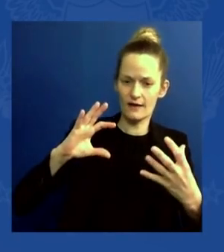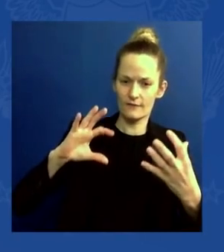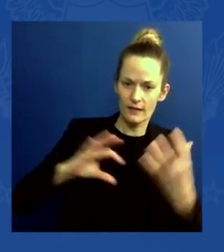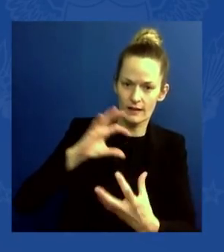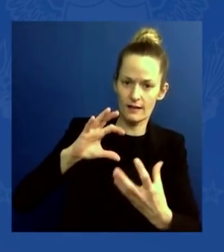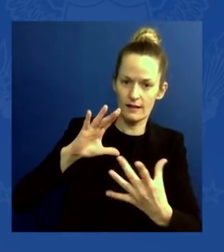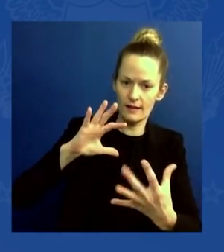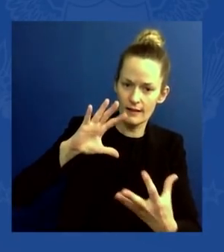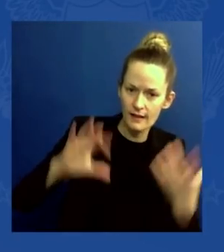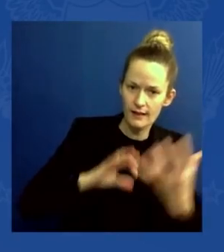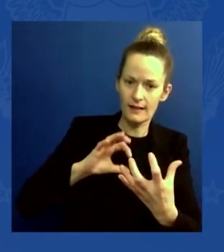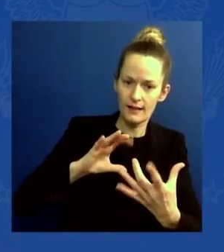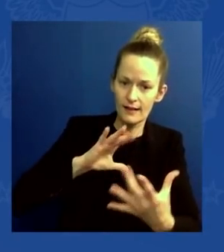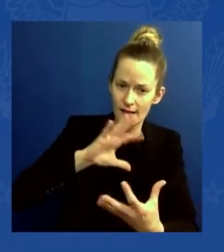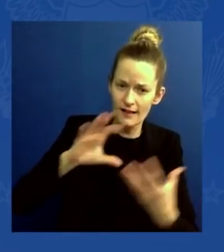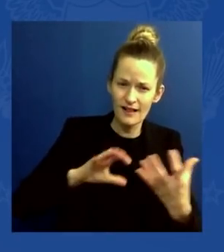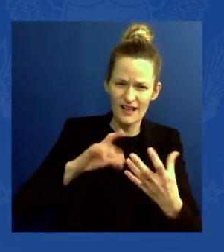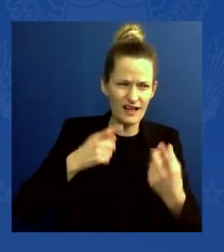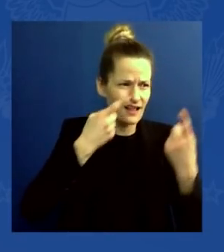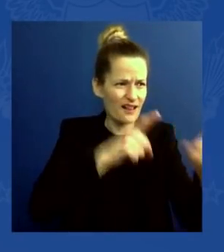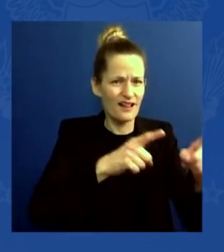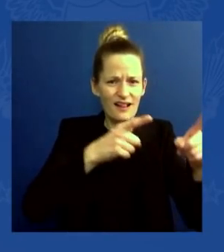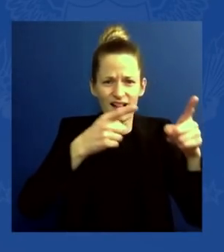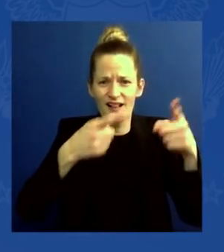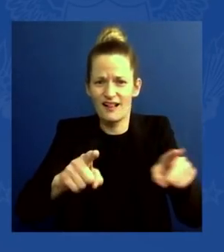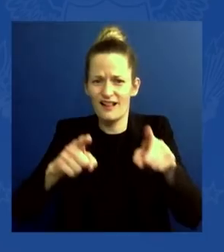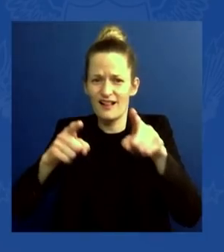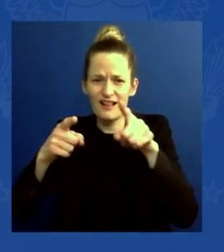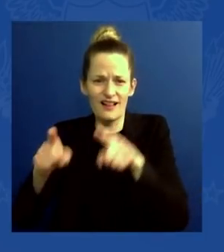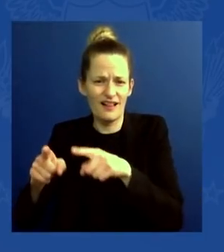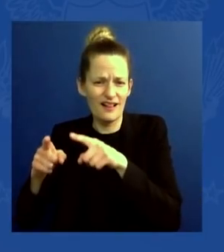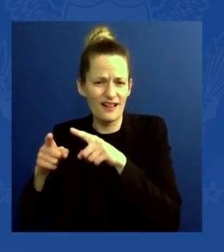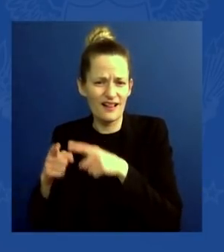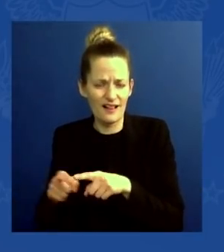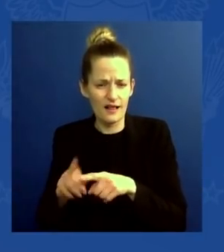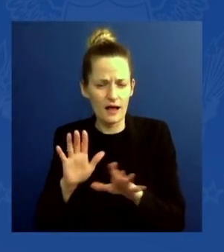And you can understand why people are upset. And I -- whether you have a PhD or you're --